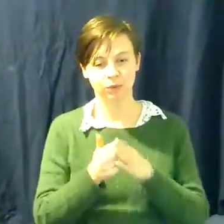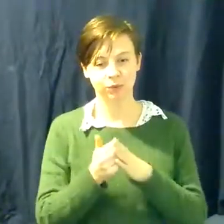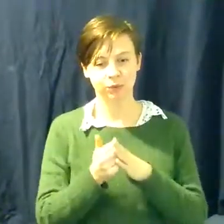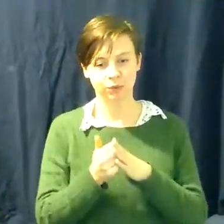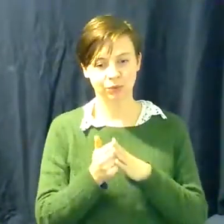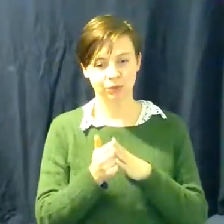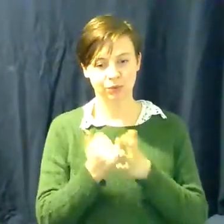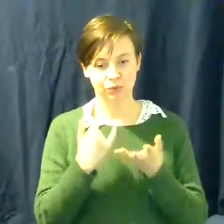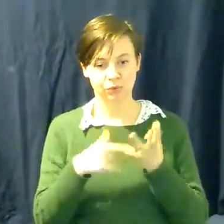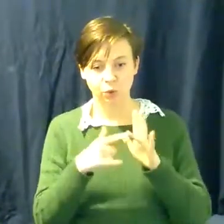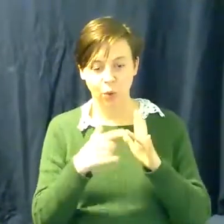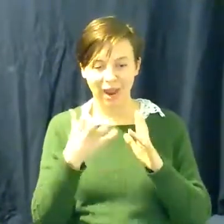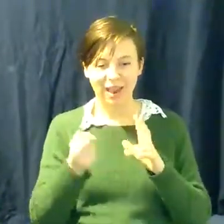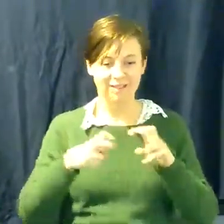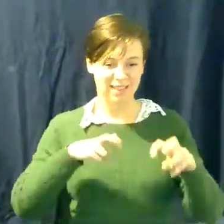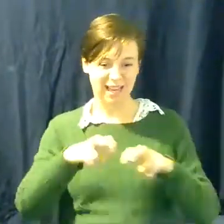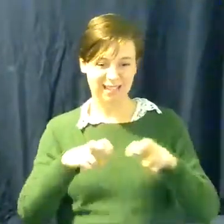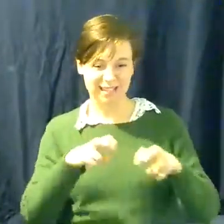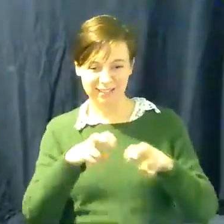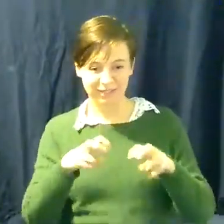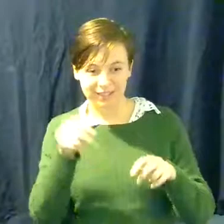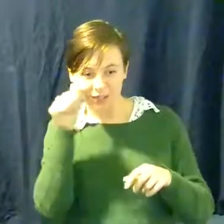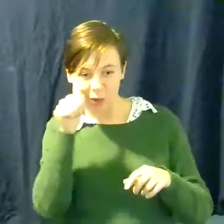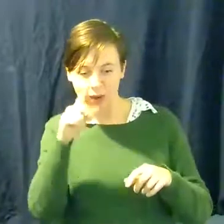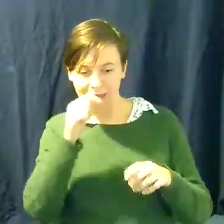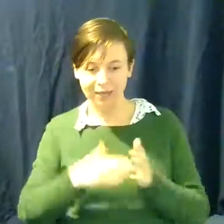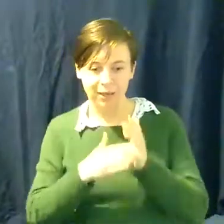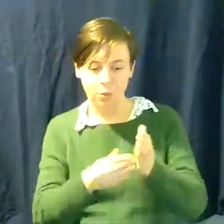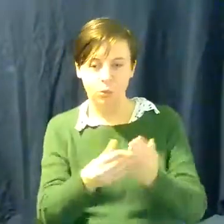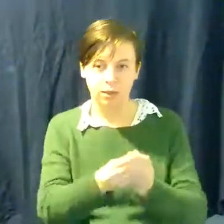business before. They would need those skills